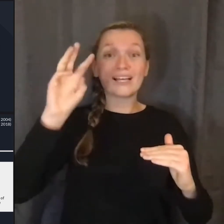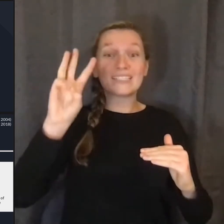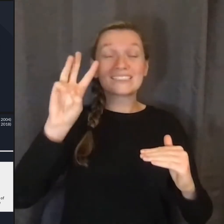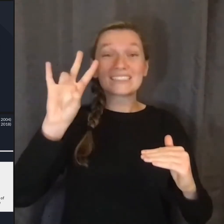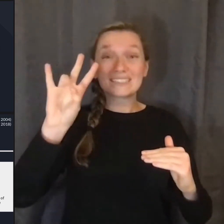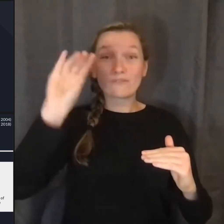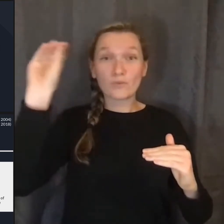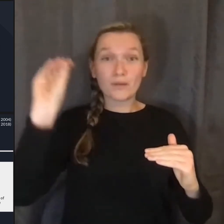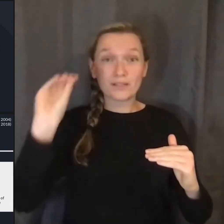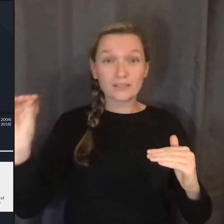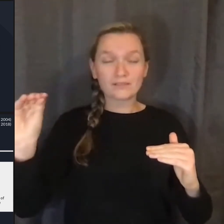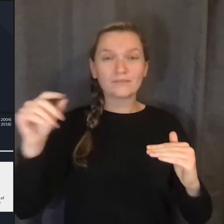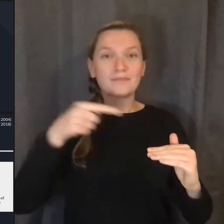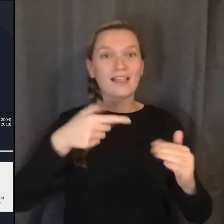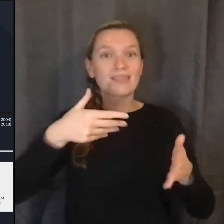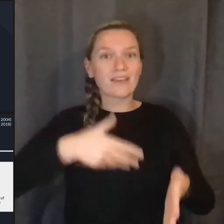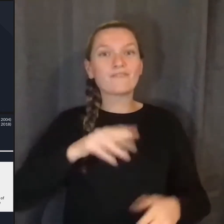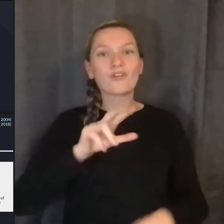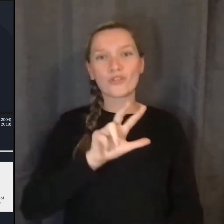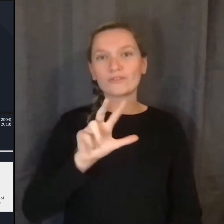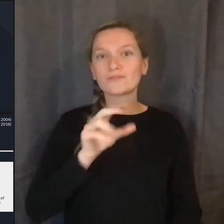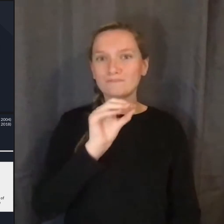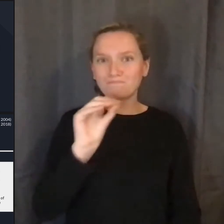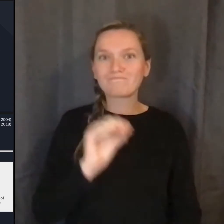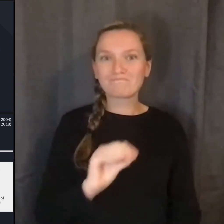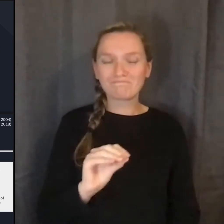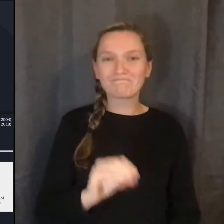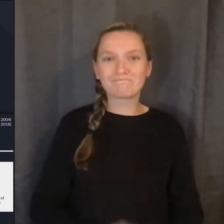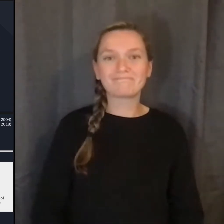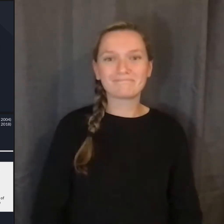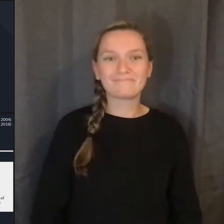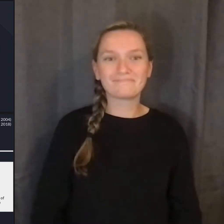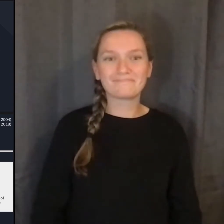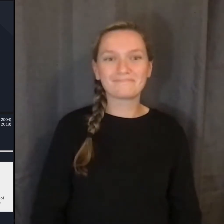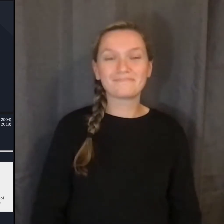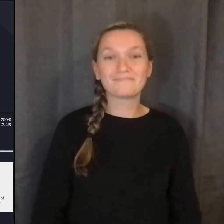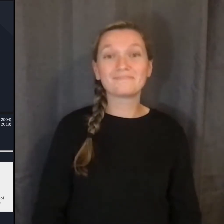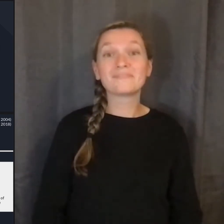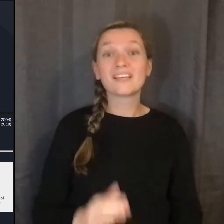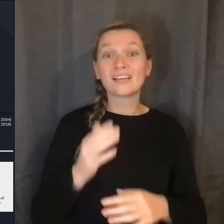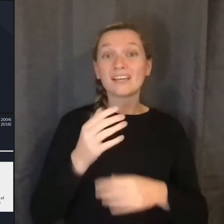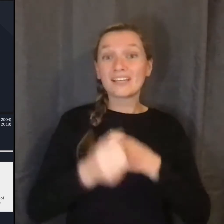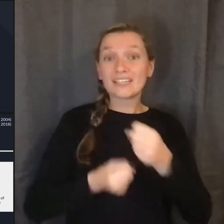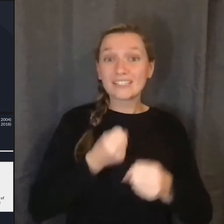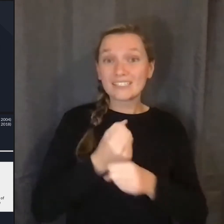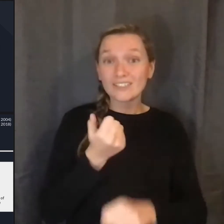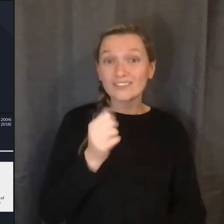students attending mainstream settings. Making 67 attending mainstream and 33